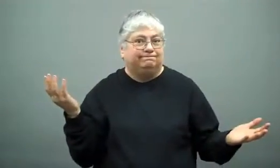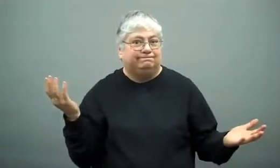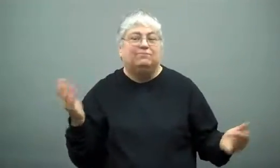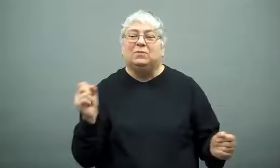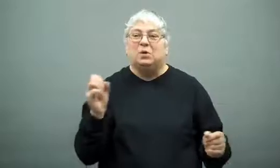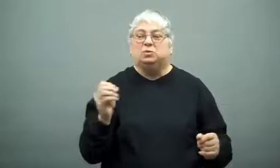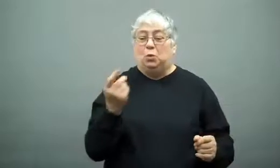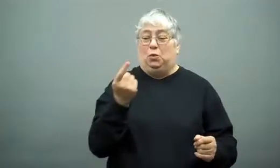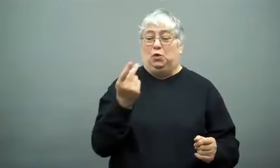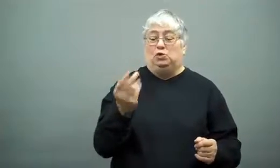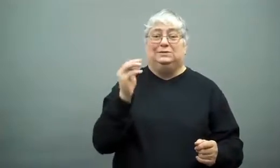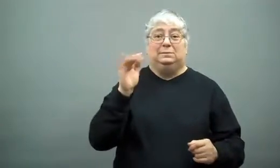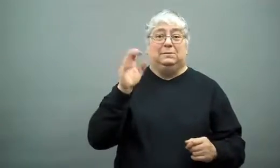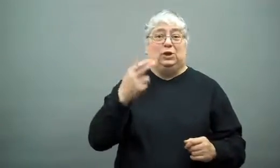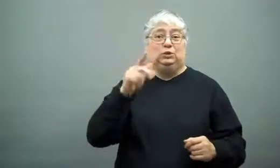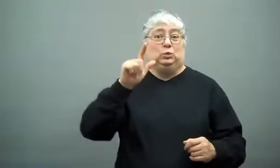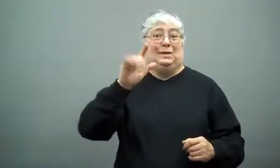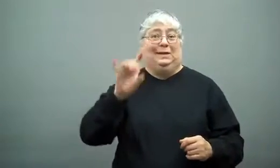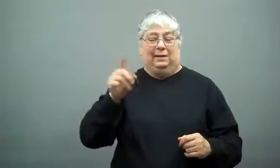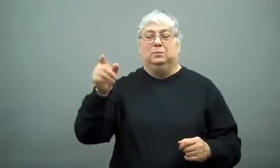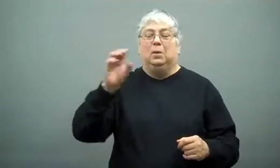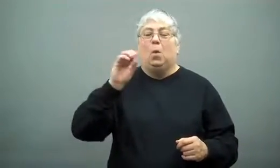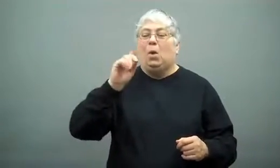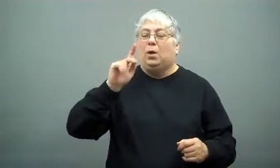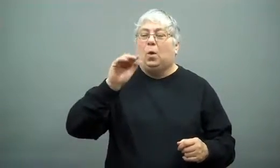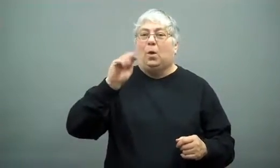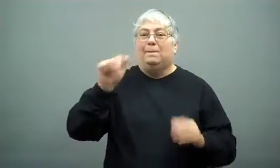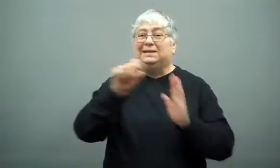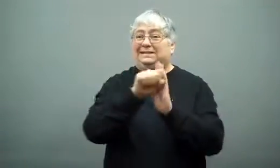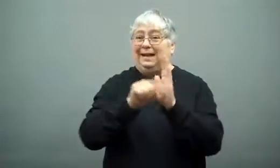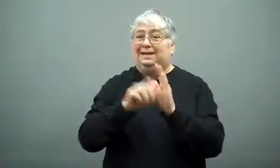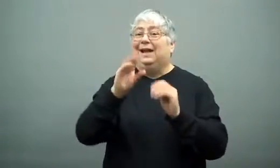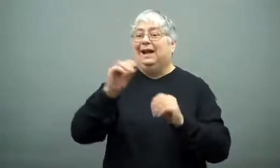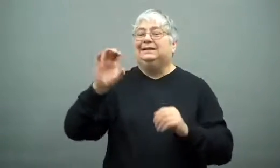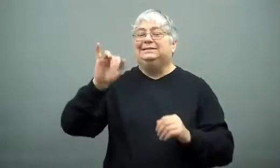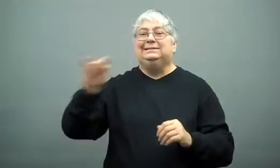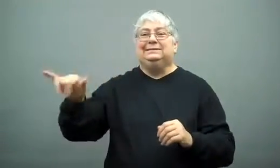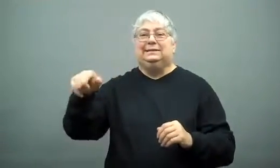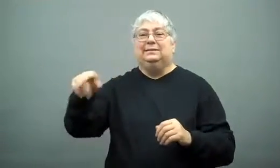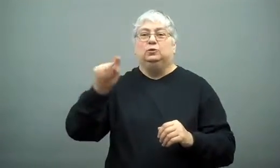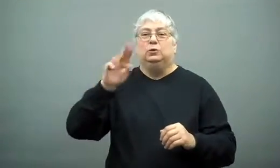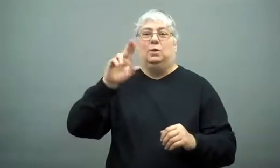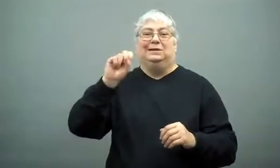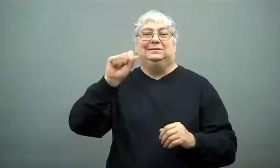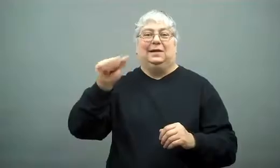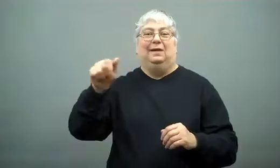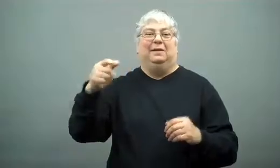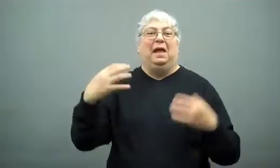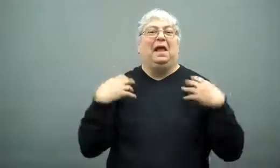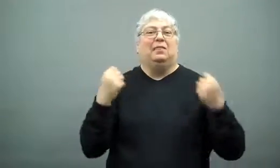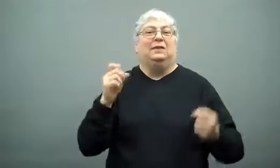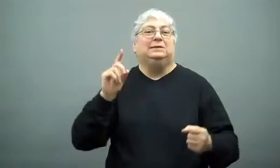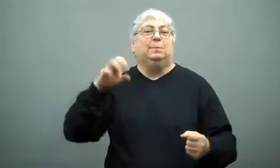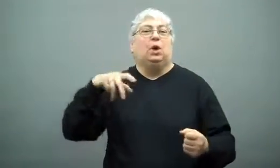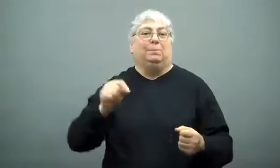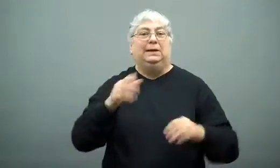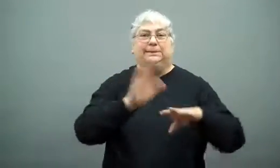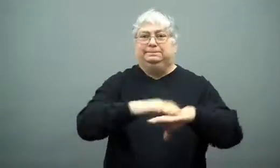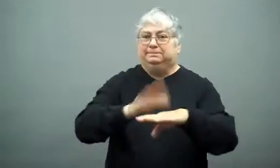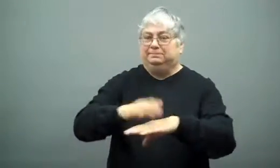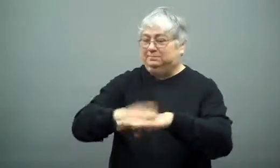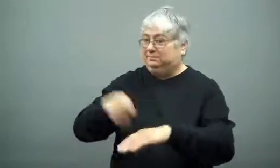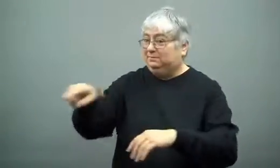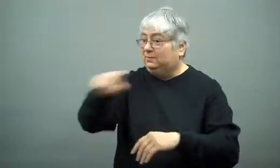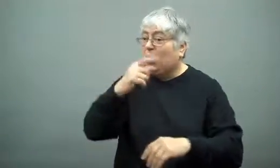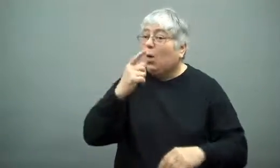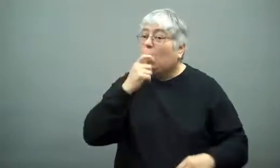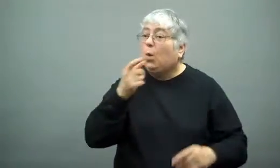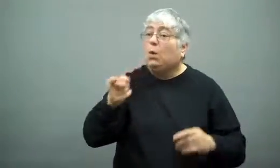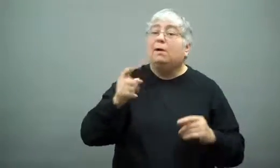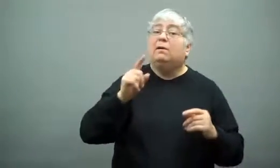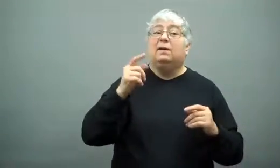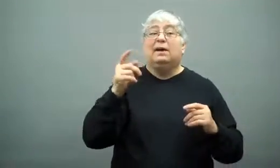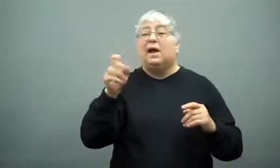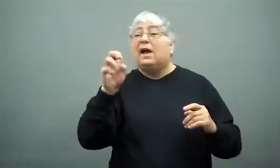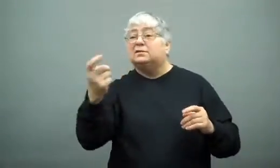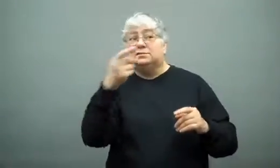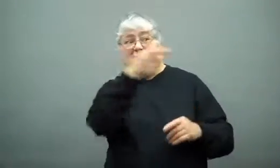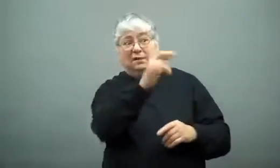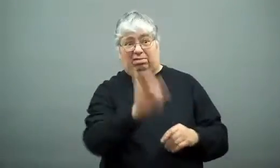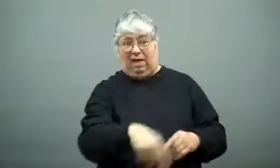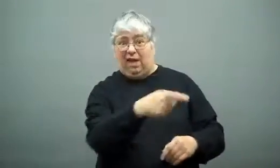On Thursday, March 28, the Oklahoma state and Tulsa city health departments